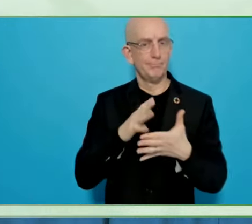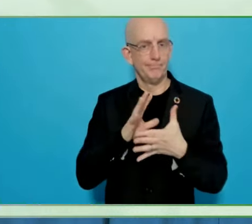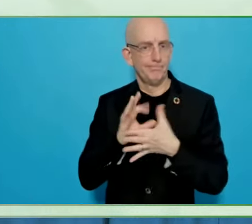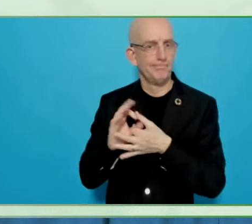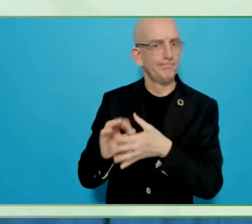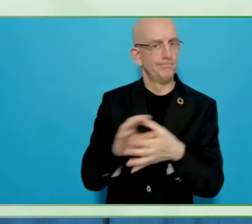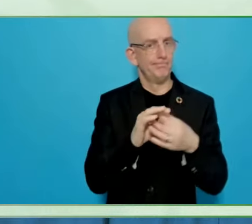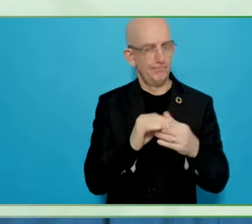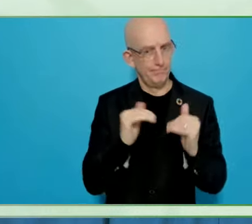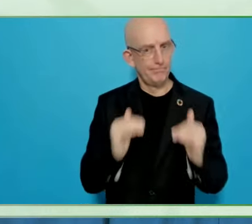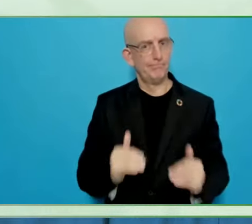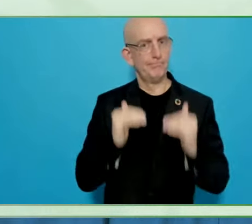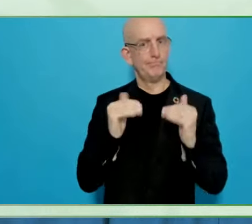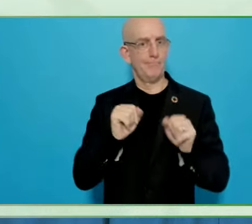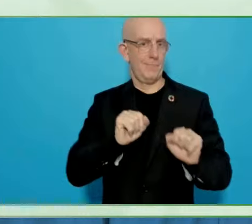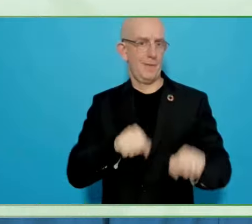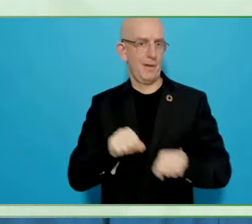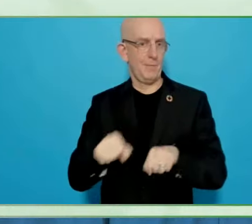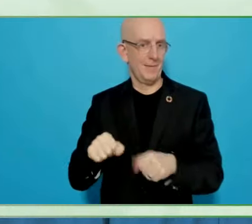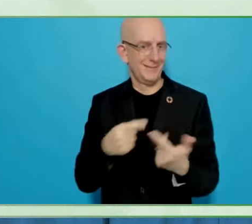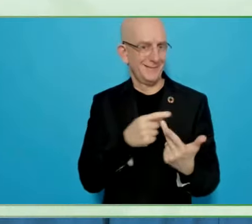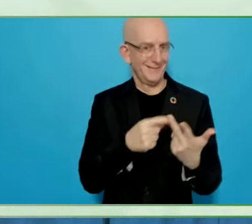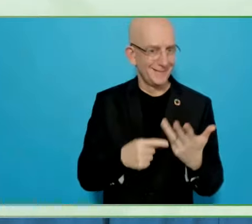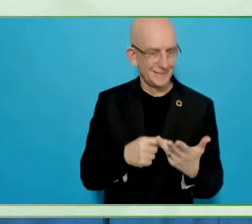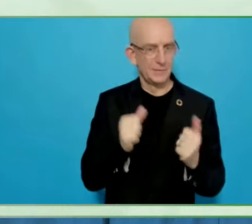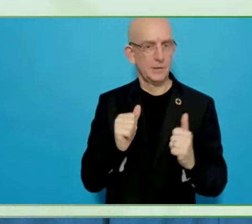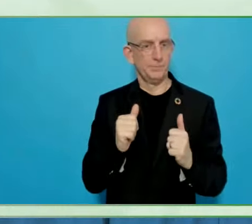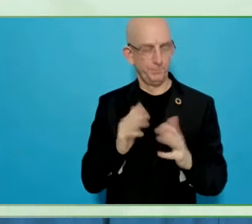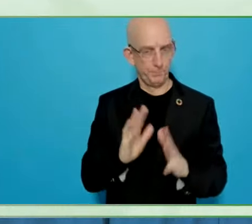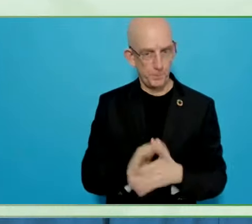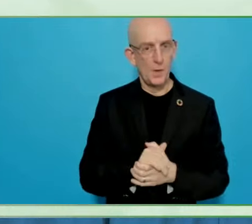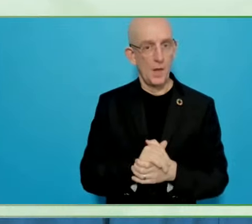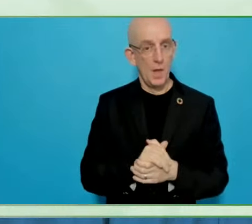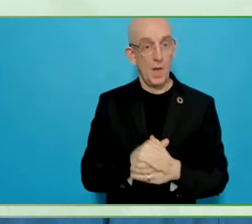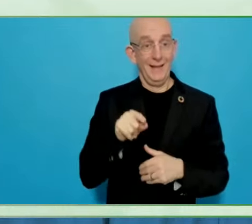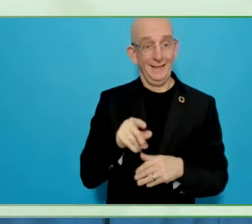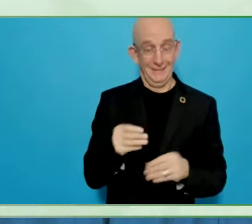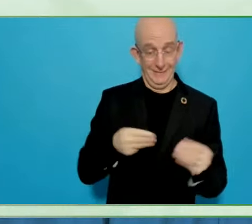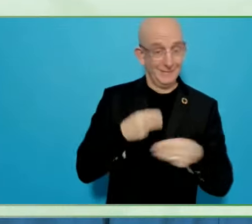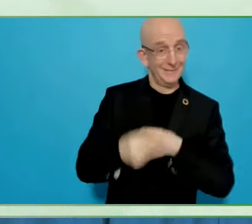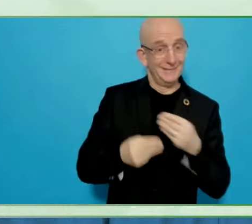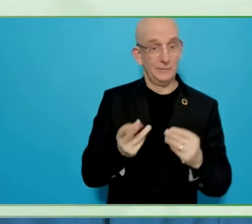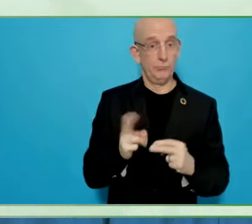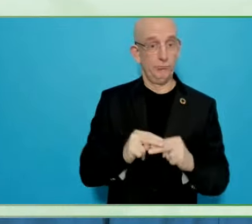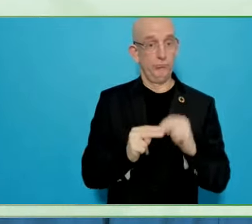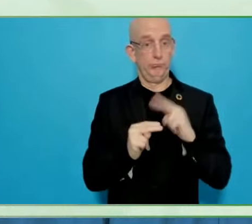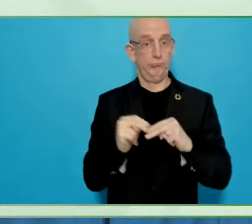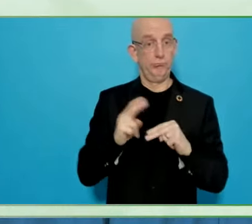also persons with disability and other persons and the idea is to